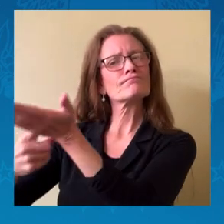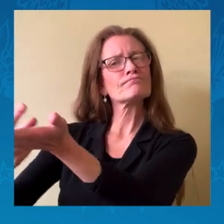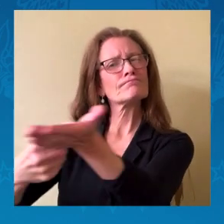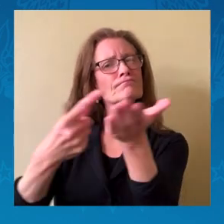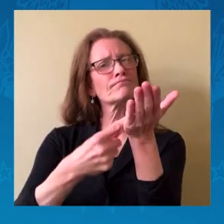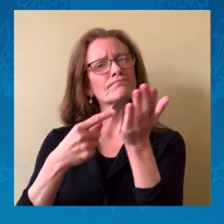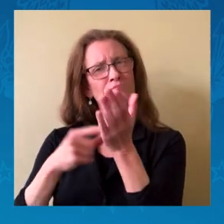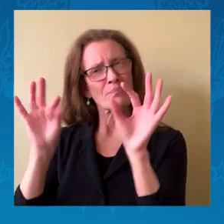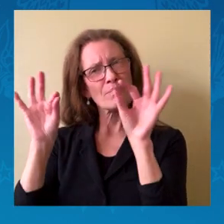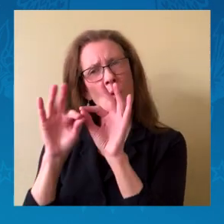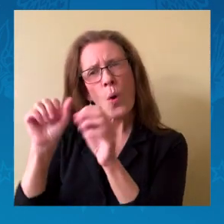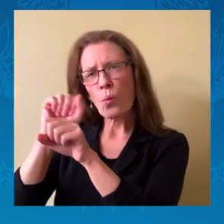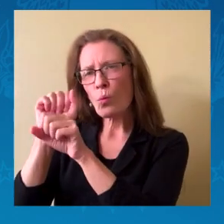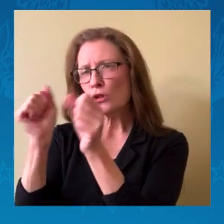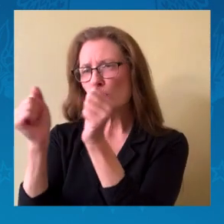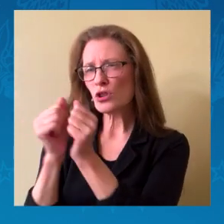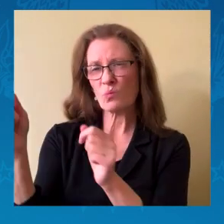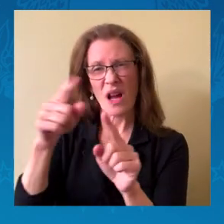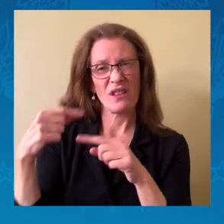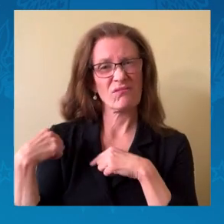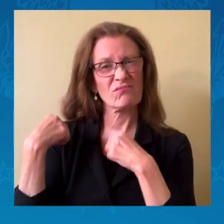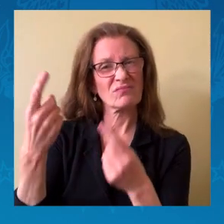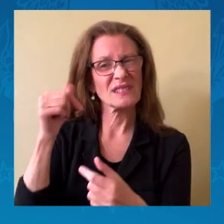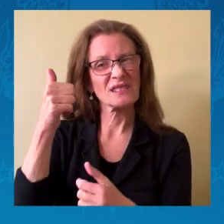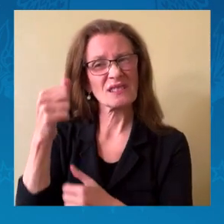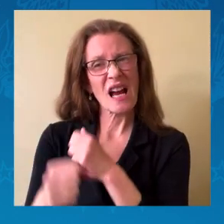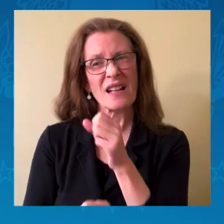to develop the 21 guidelines on long term sustainability.